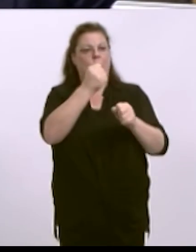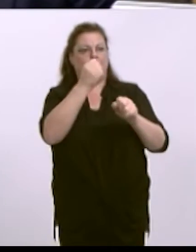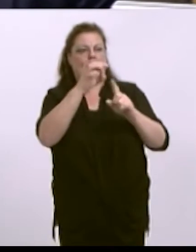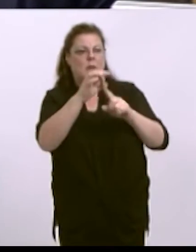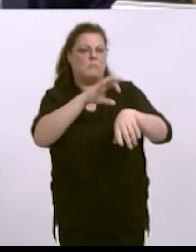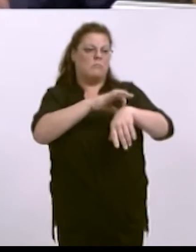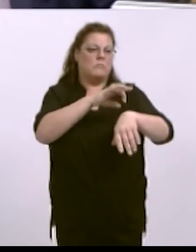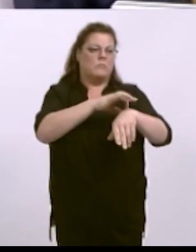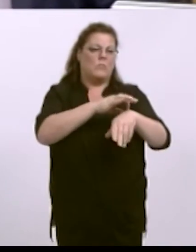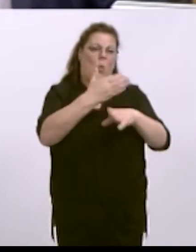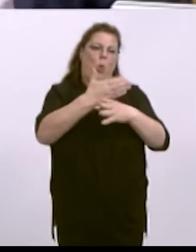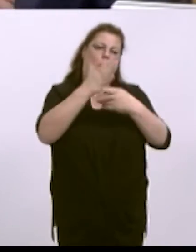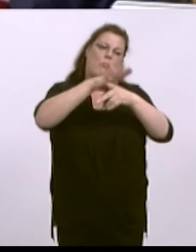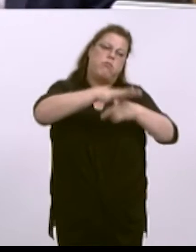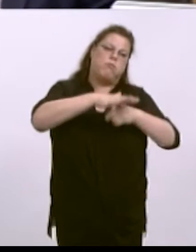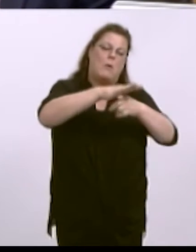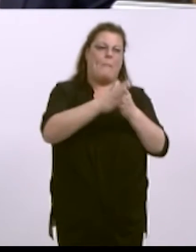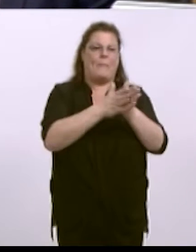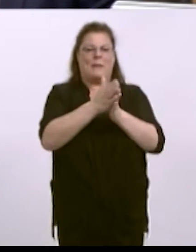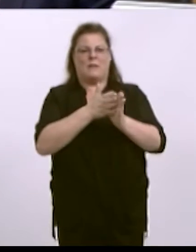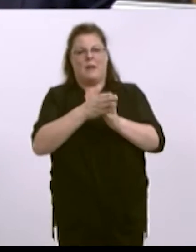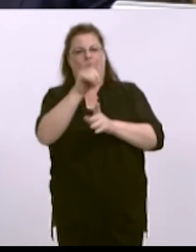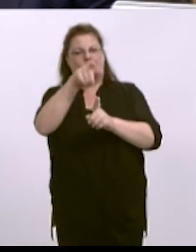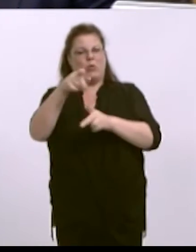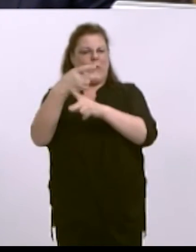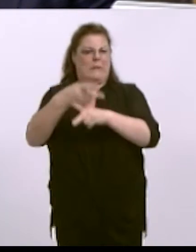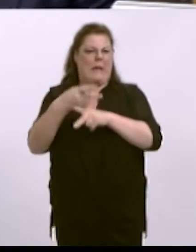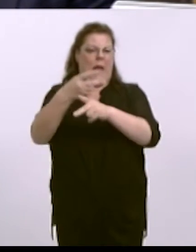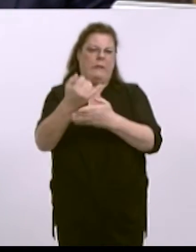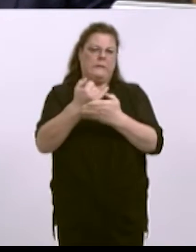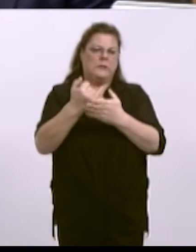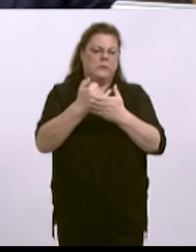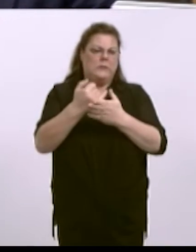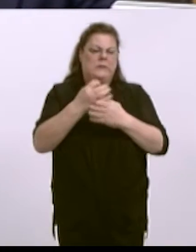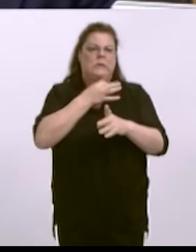the safety of patient care. Will the Welsh Government support the BMA request for local